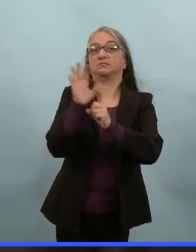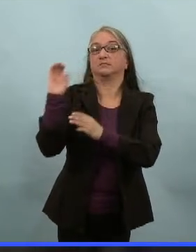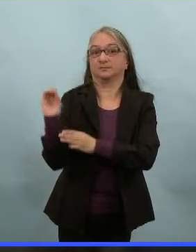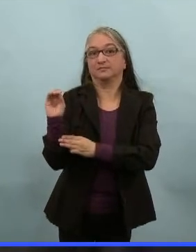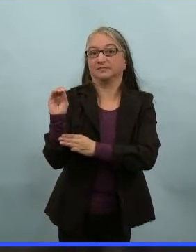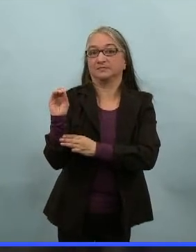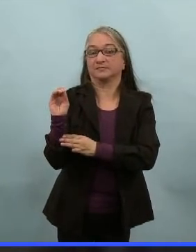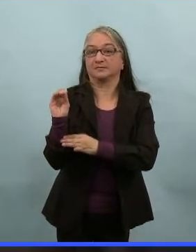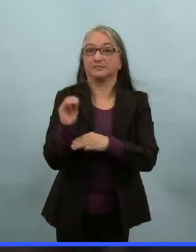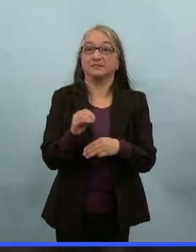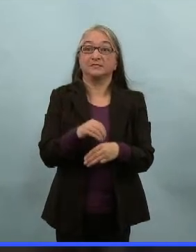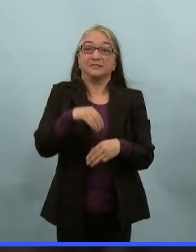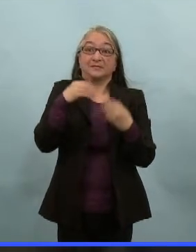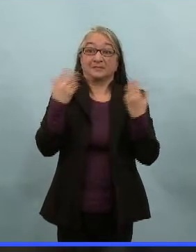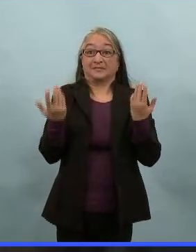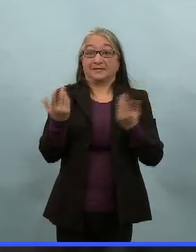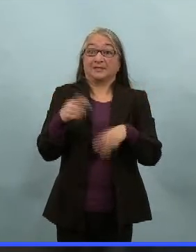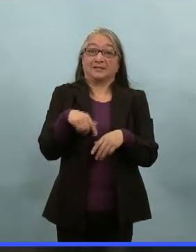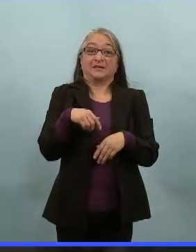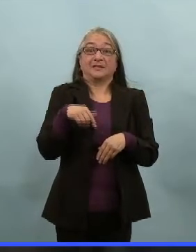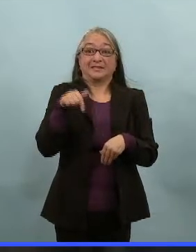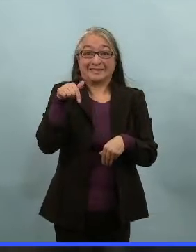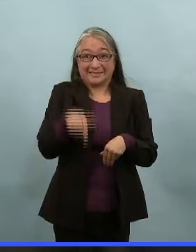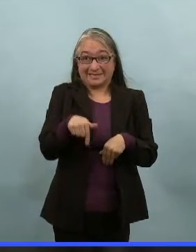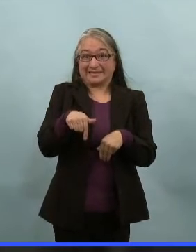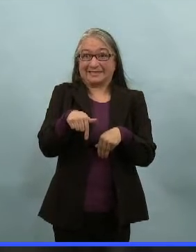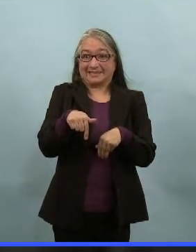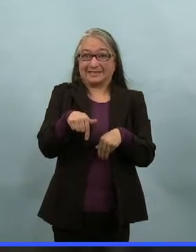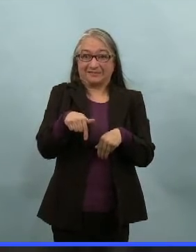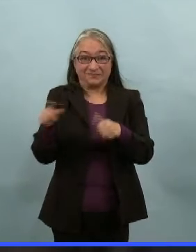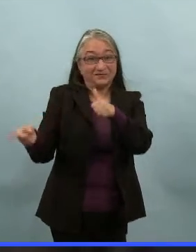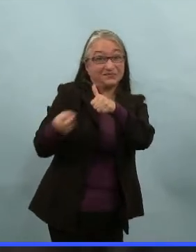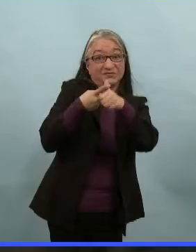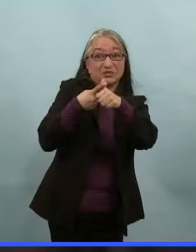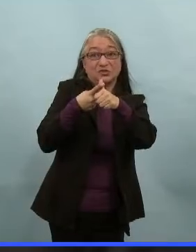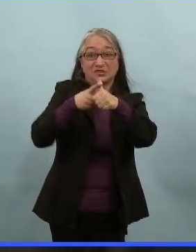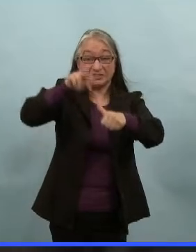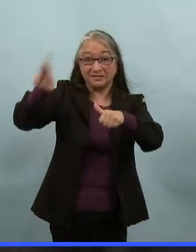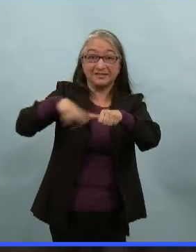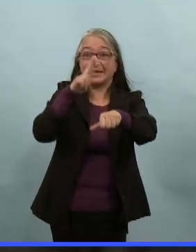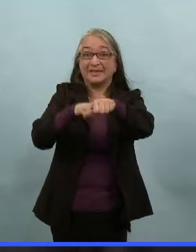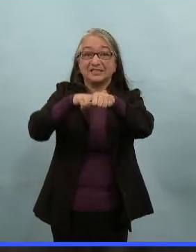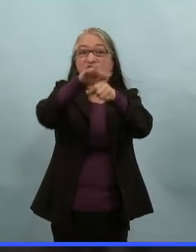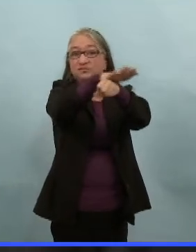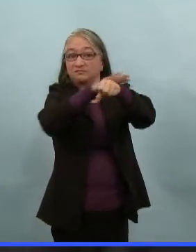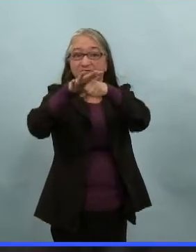first nations communities as of yet so they're predominantly delta in southern health as well